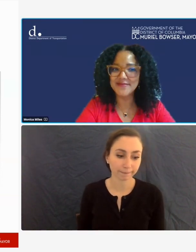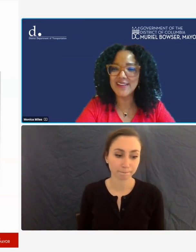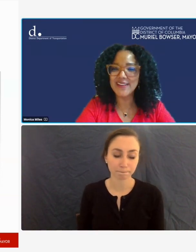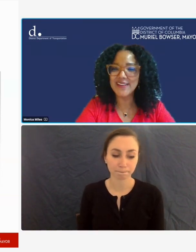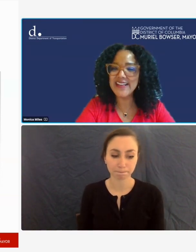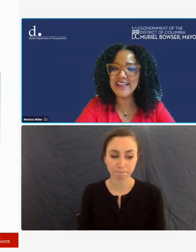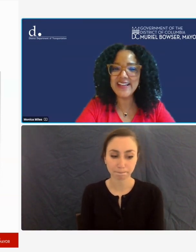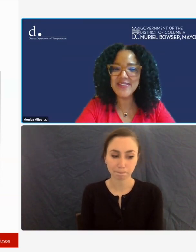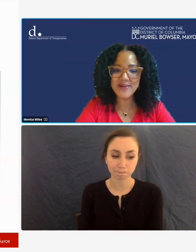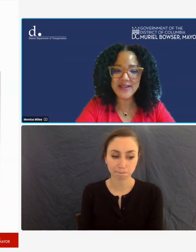are there any other questions